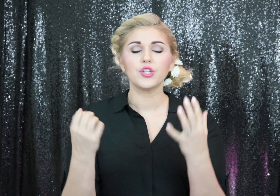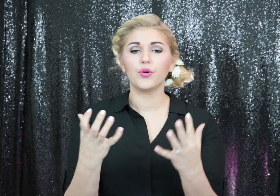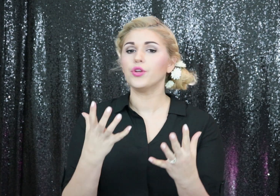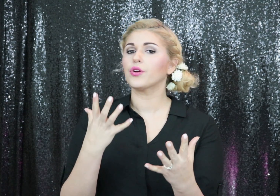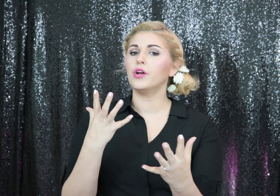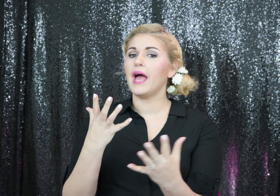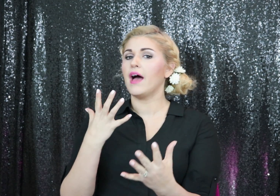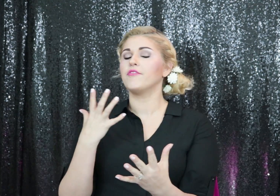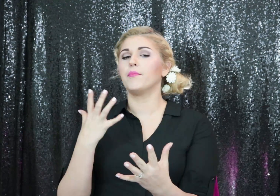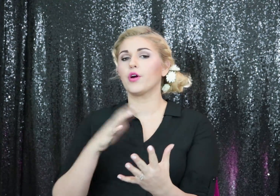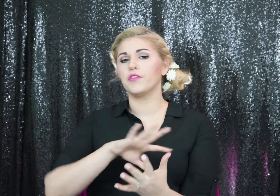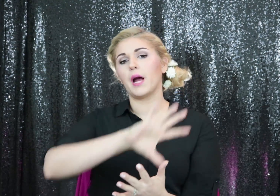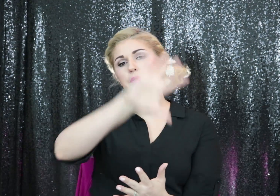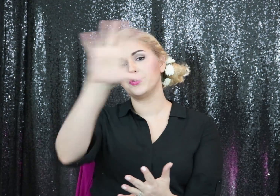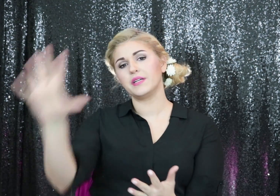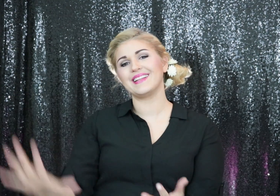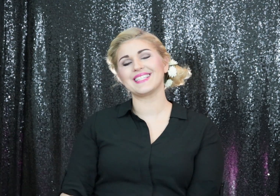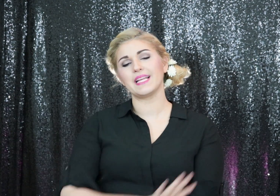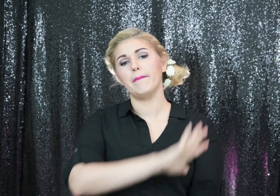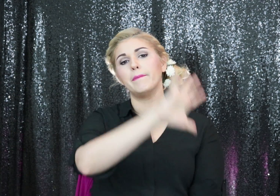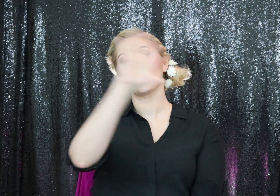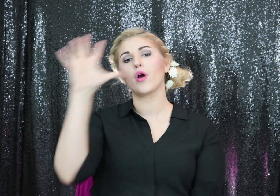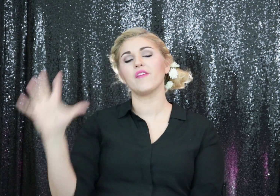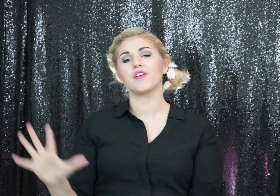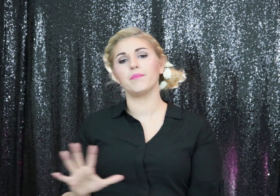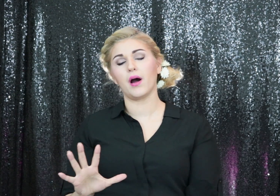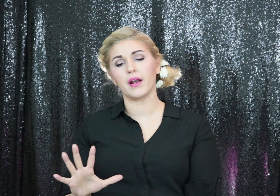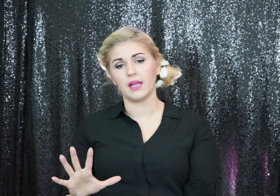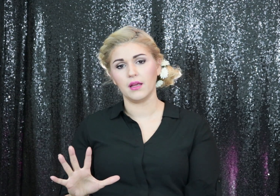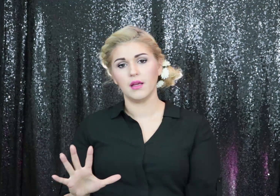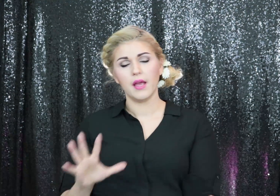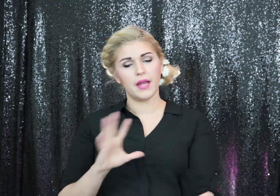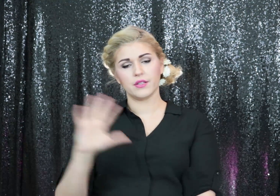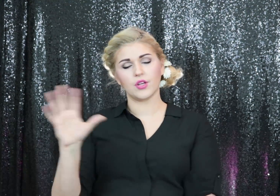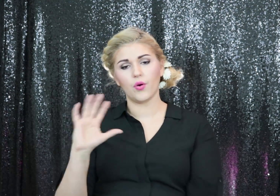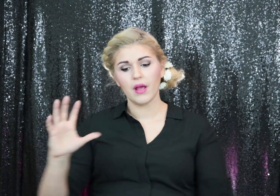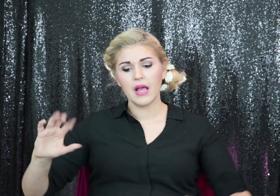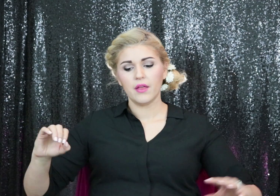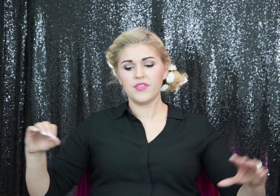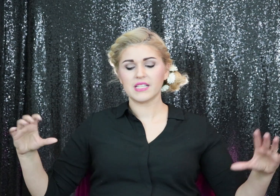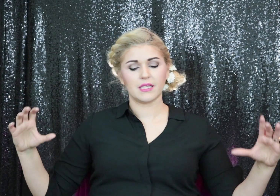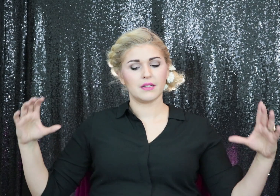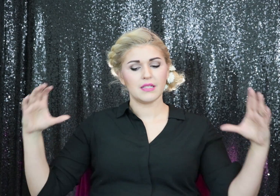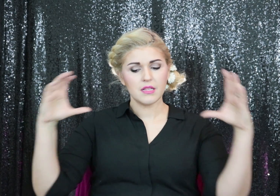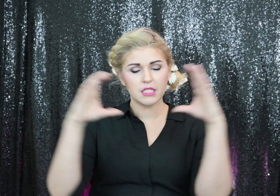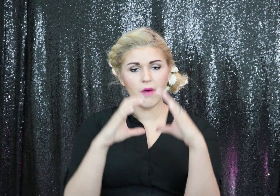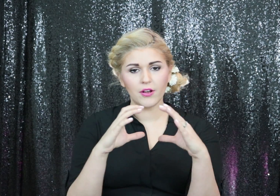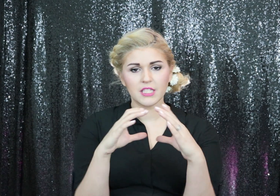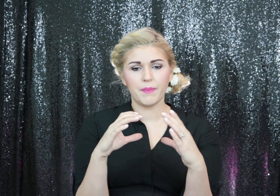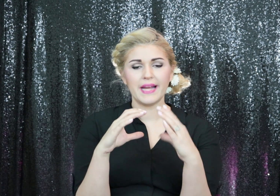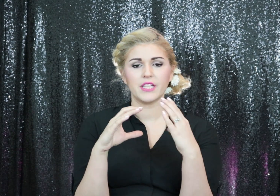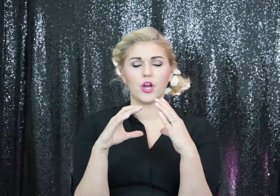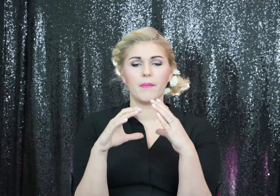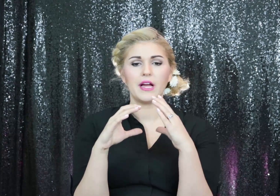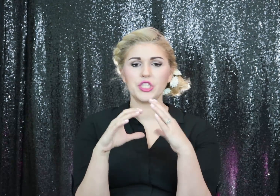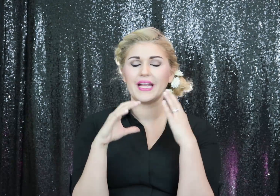So you're going to have more of an opportunity to see more of their body. And so this small space that you're imagining,